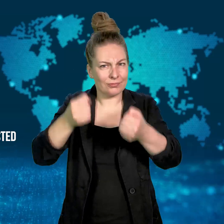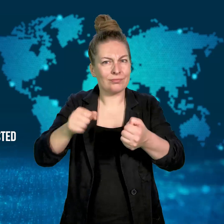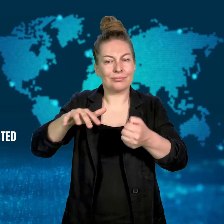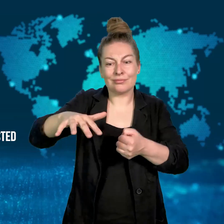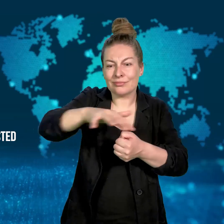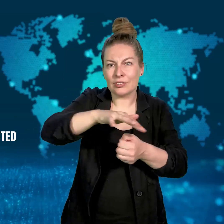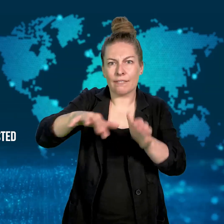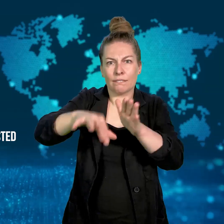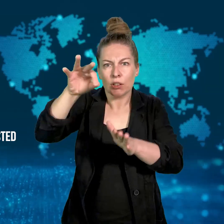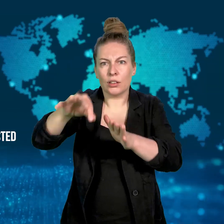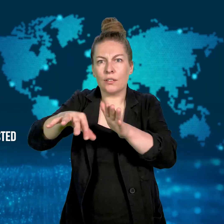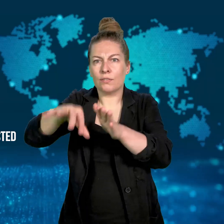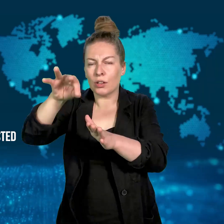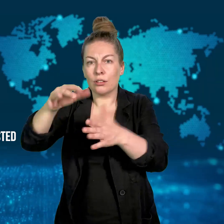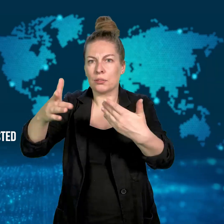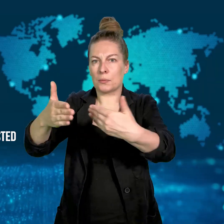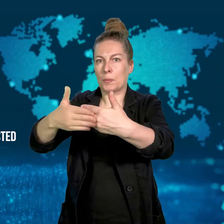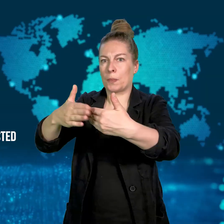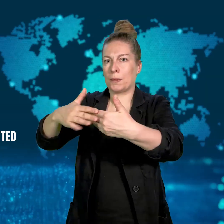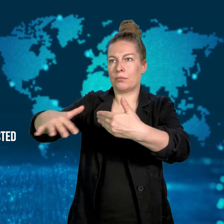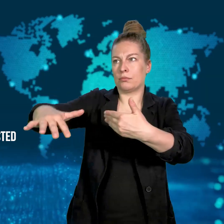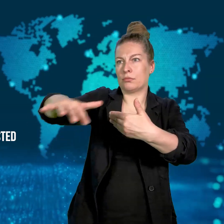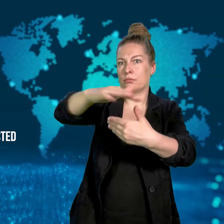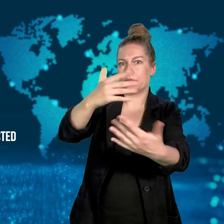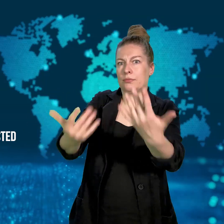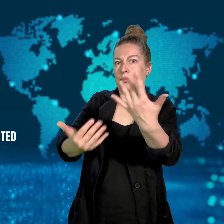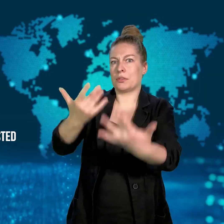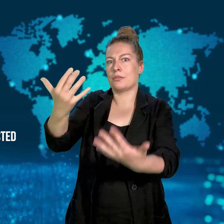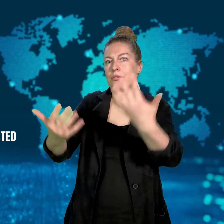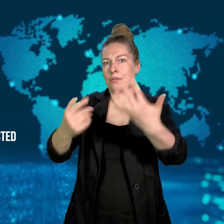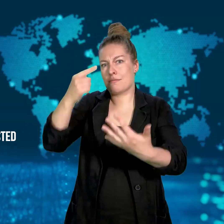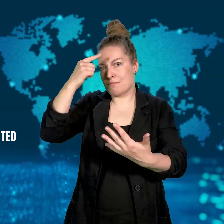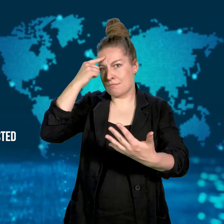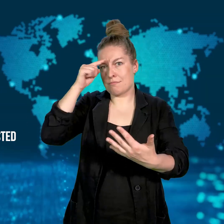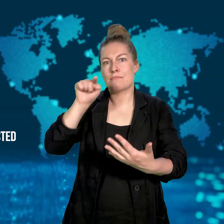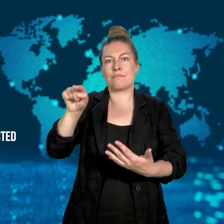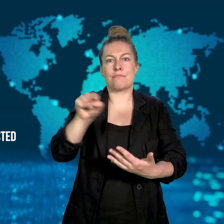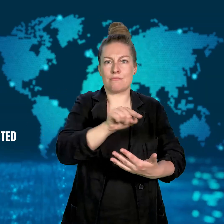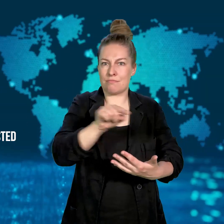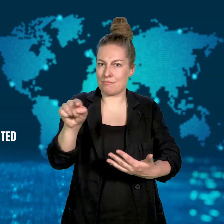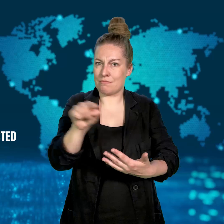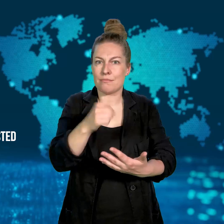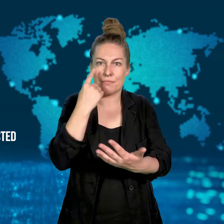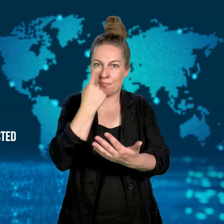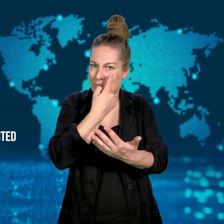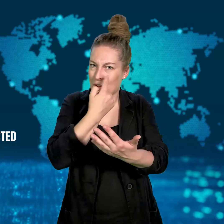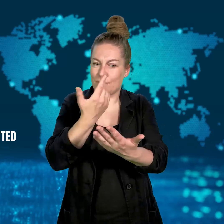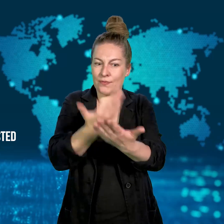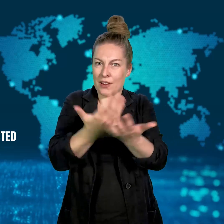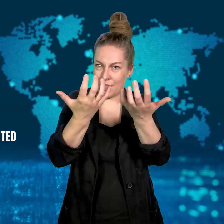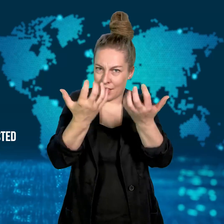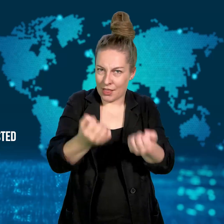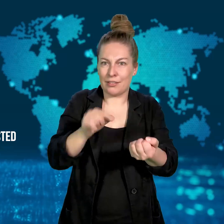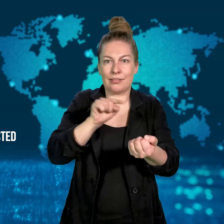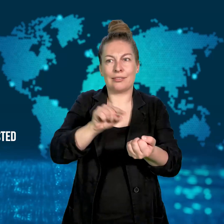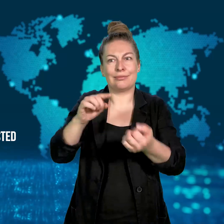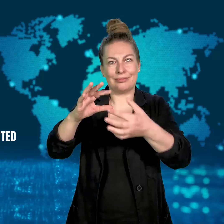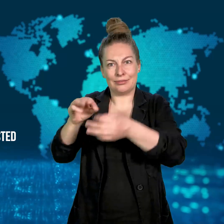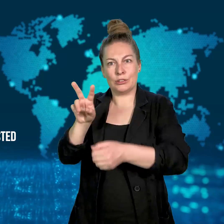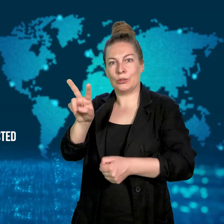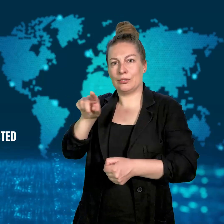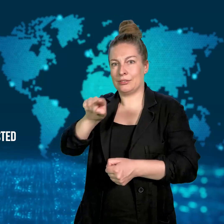The evidence includes video surveillance camera footage, cell phone logs,